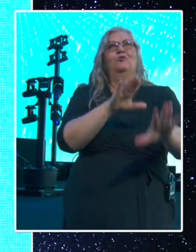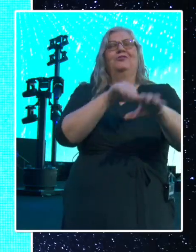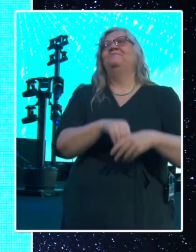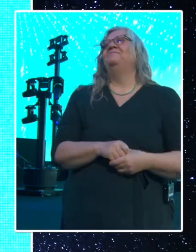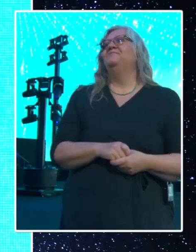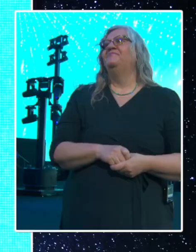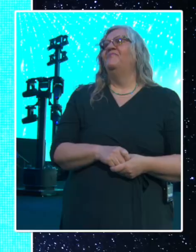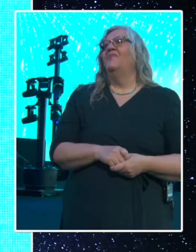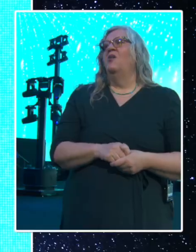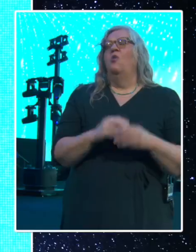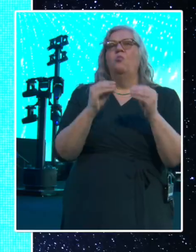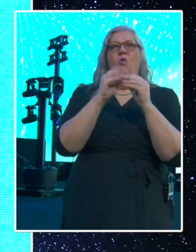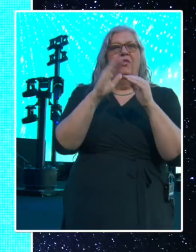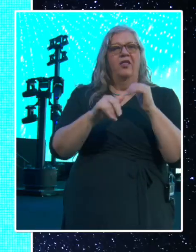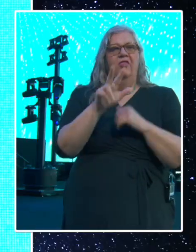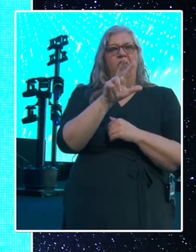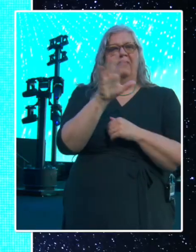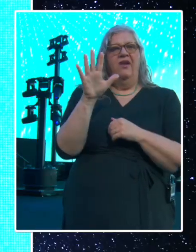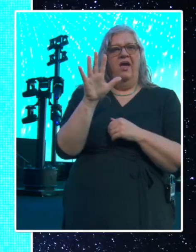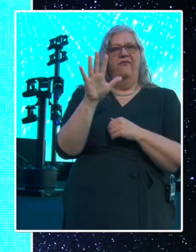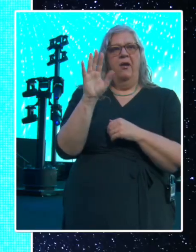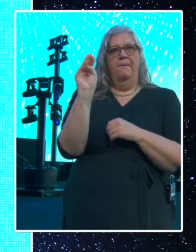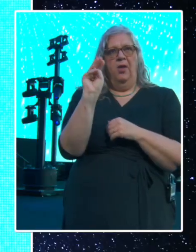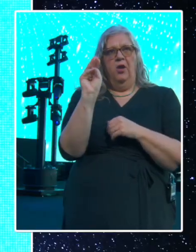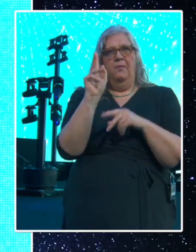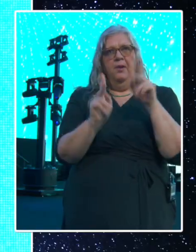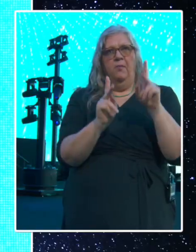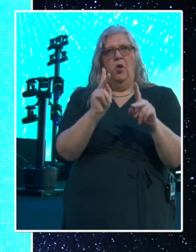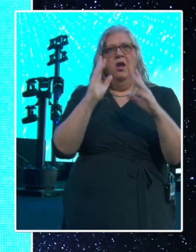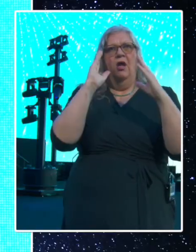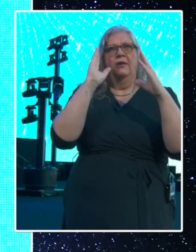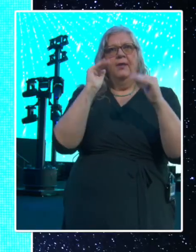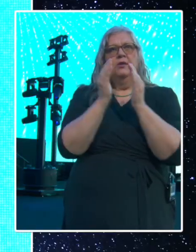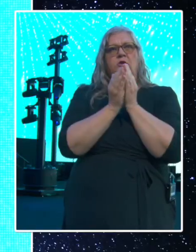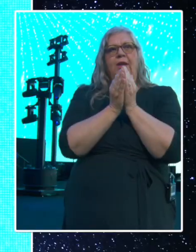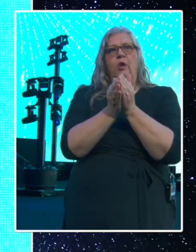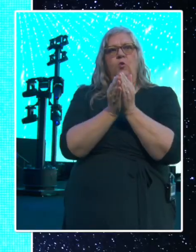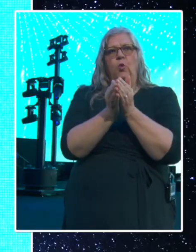More than 35 million people are expected to take a cruise this year.